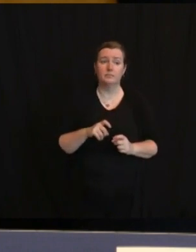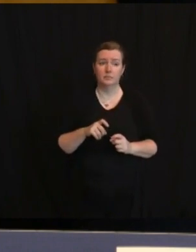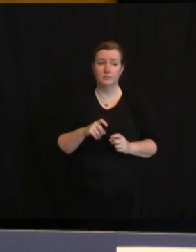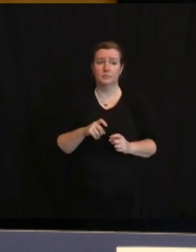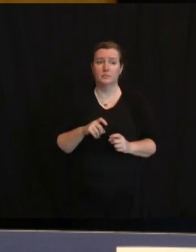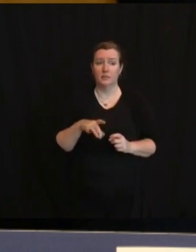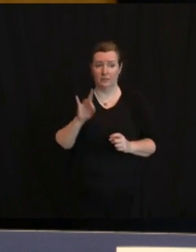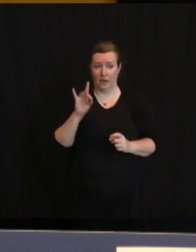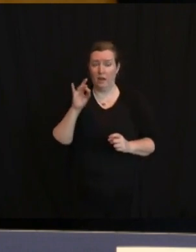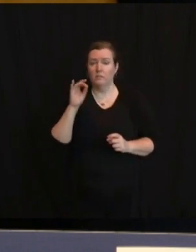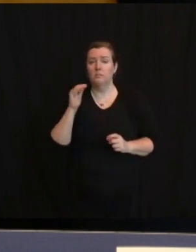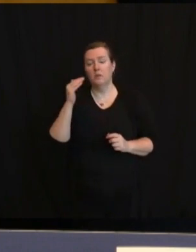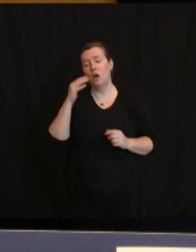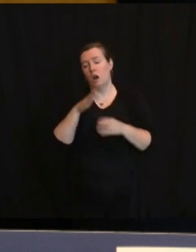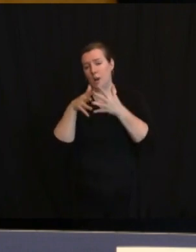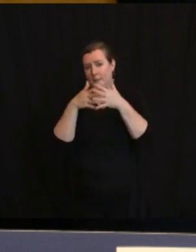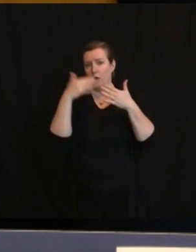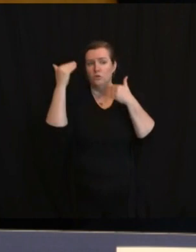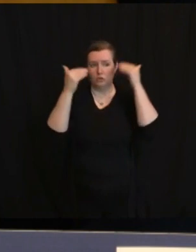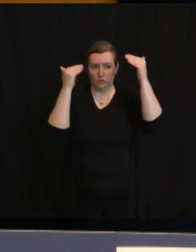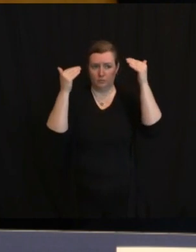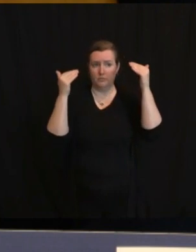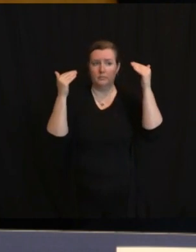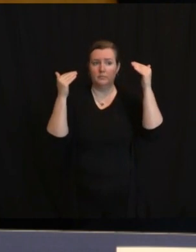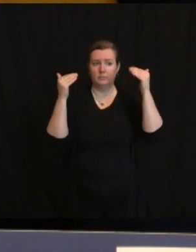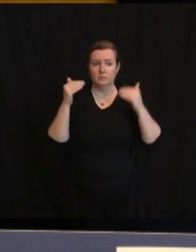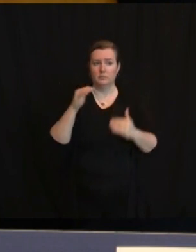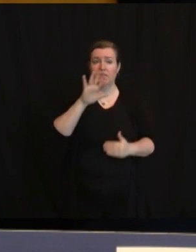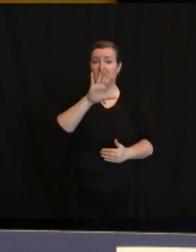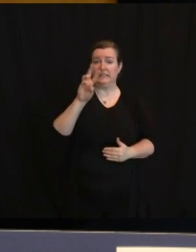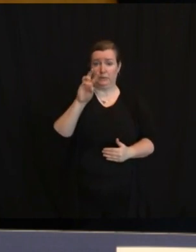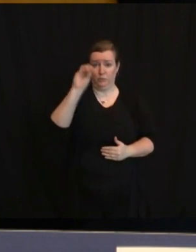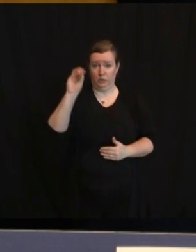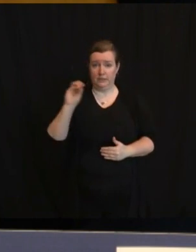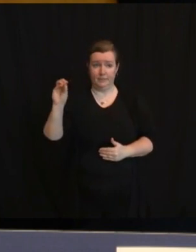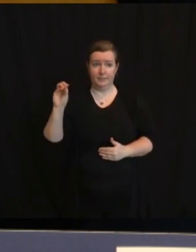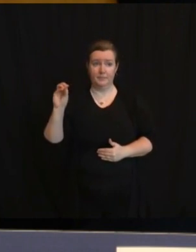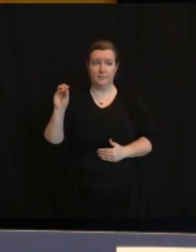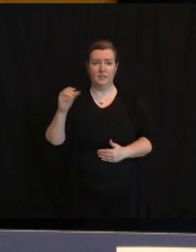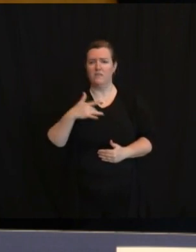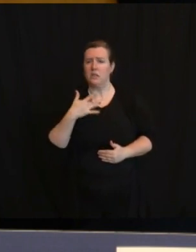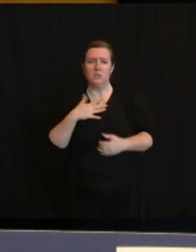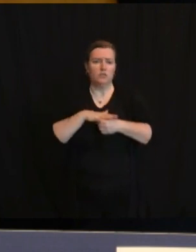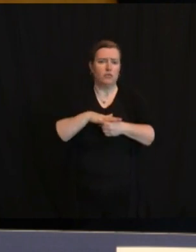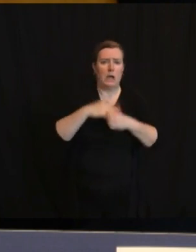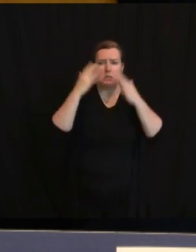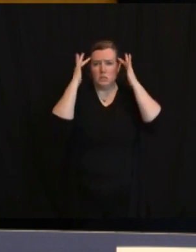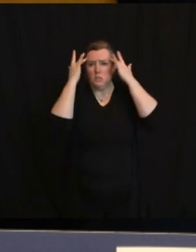IMPACT TO MENTAL HEALTH AND WELL-BEING IS CONCERNING. A RECENT KIESER FOUNDATION POLL